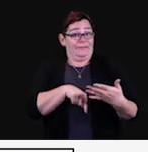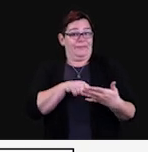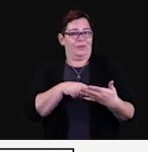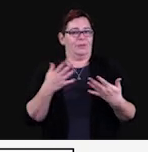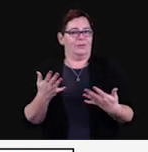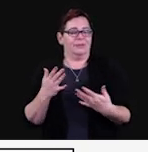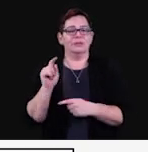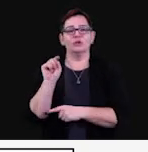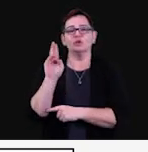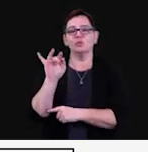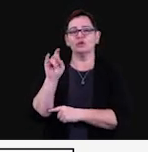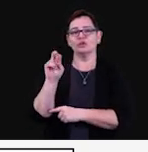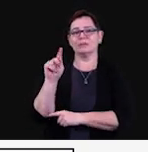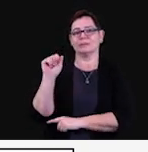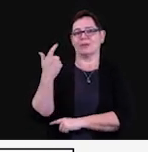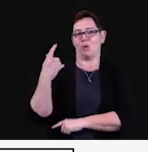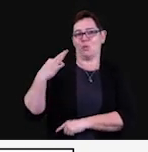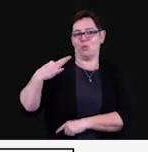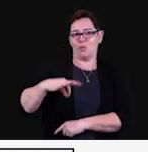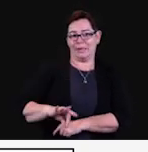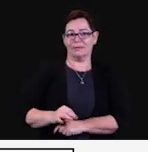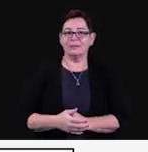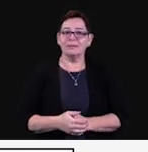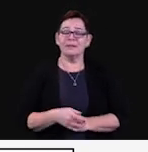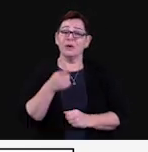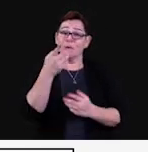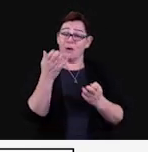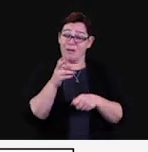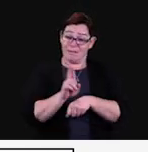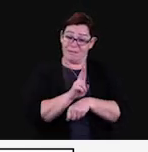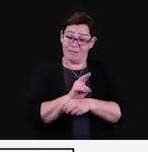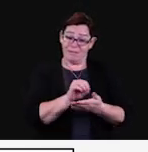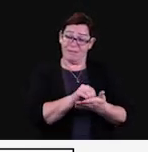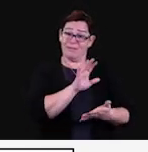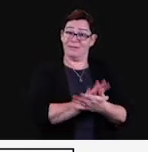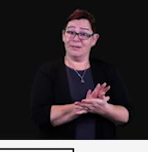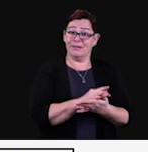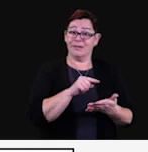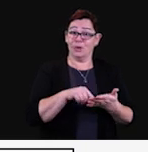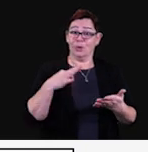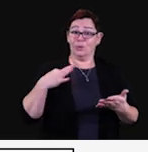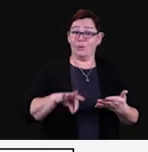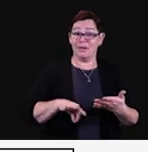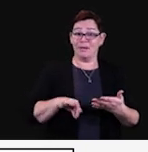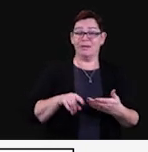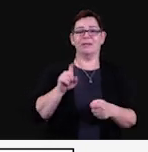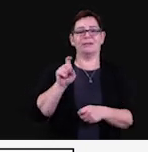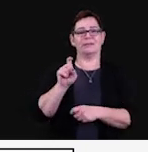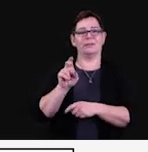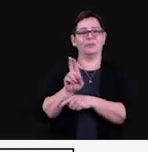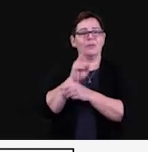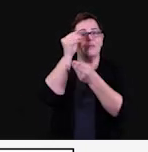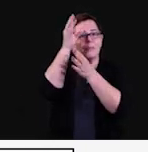To claim this credit on your tax return, use the information from Form T2202,